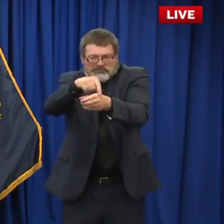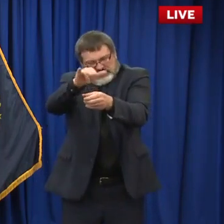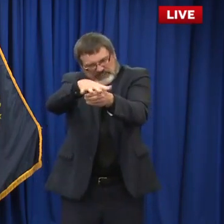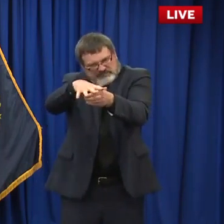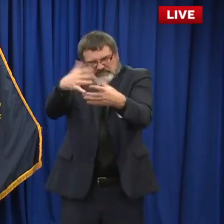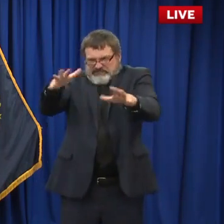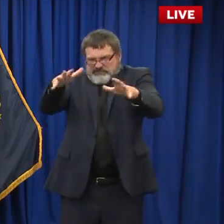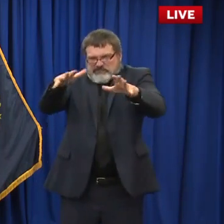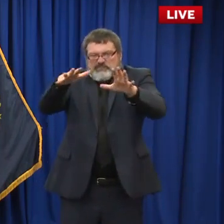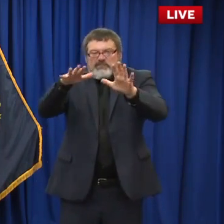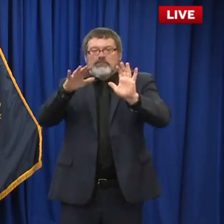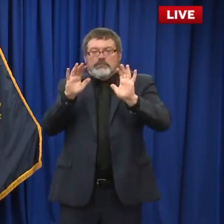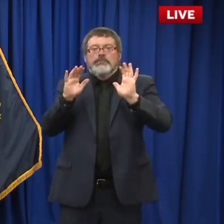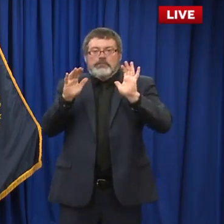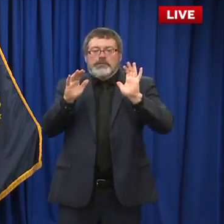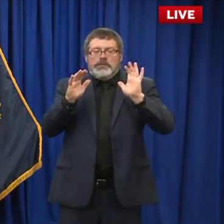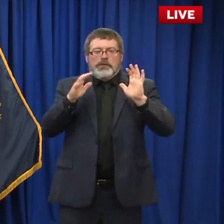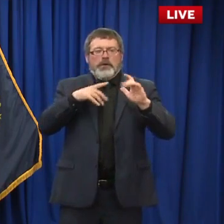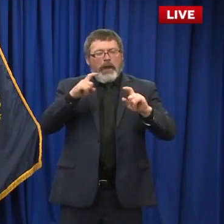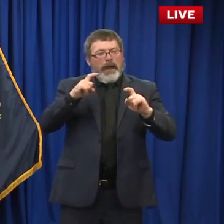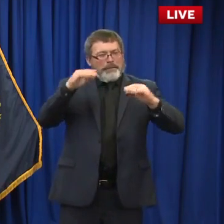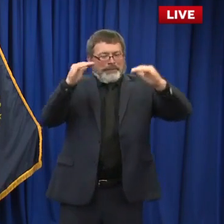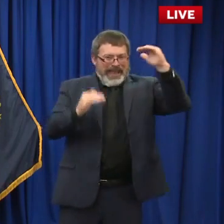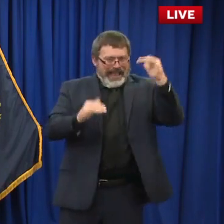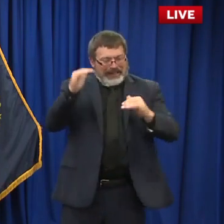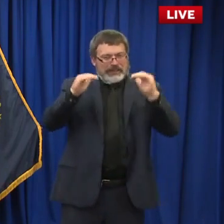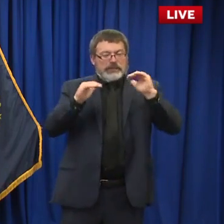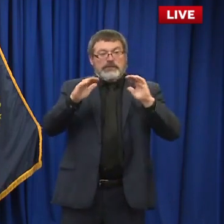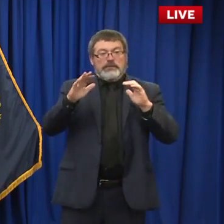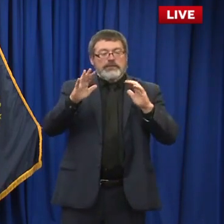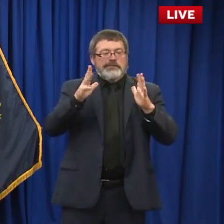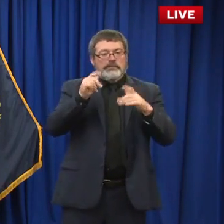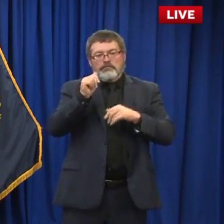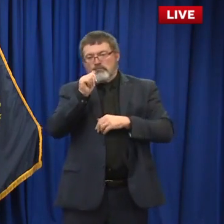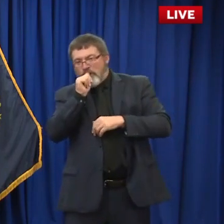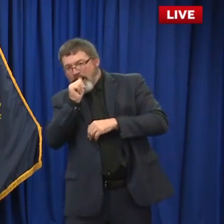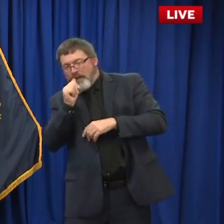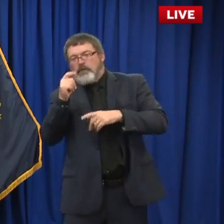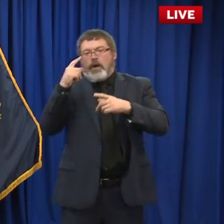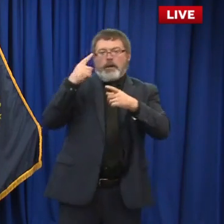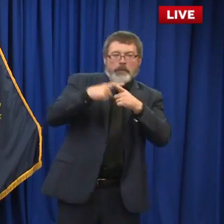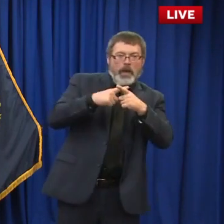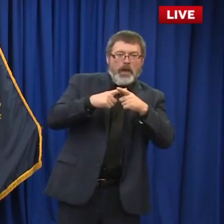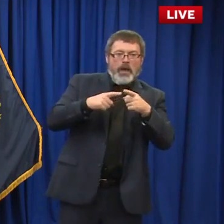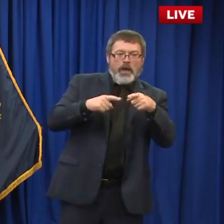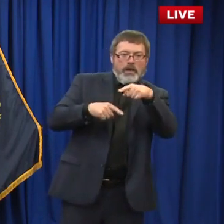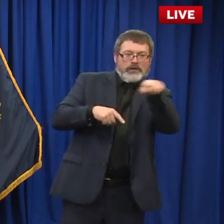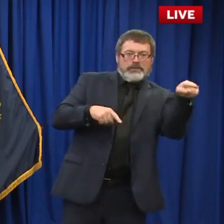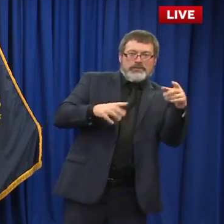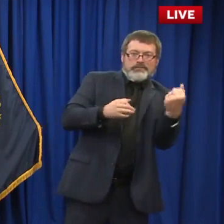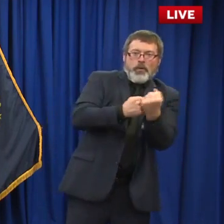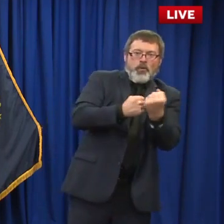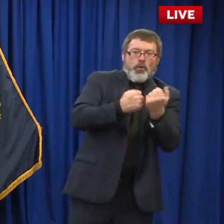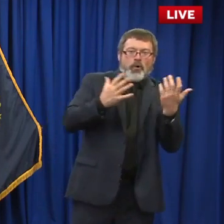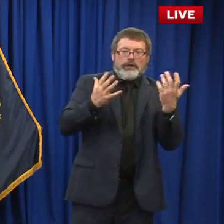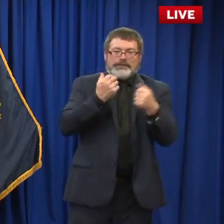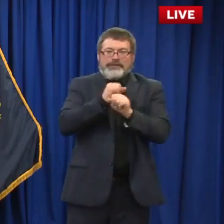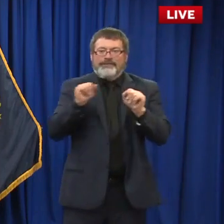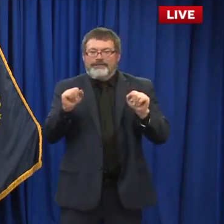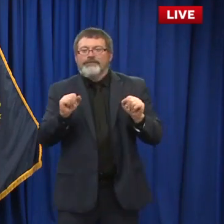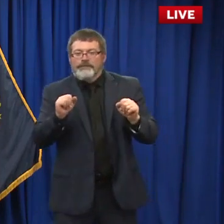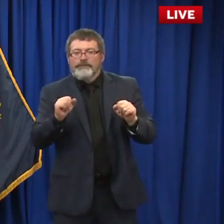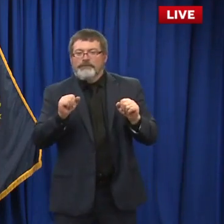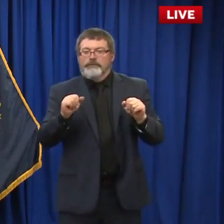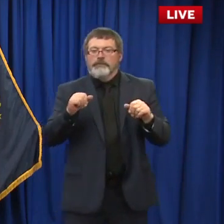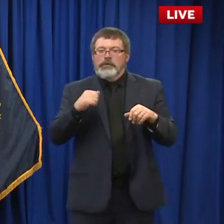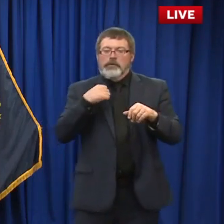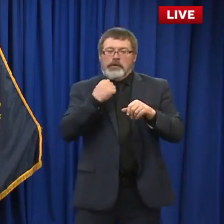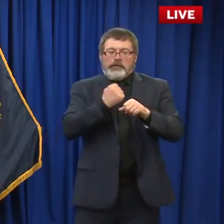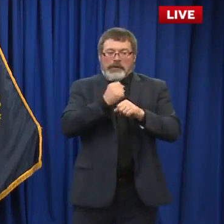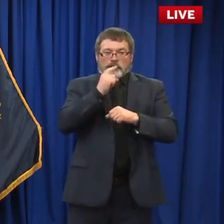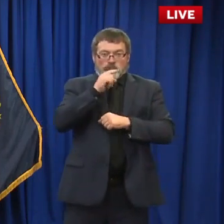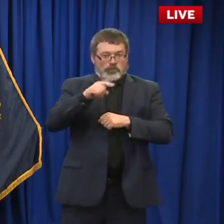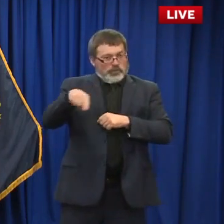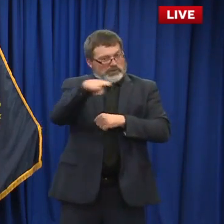CARE ISSUES, OF COURSE, AND AGAIN, WORKING WITH PUBLIC HEALTH AND THE DEPARTMENT OF HEALTH AND HUMAN SERVICES KIND OF THE GREATER COMMUNICATION RESPONSE TEAMS THERE.